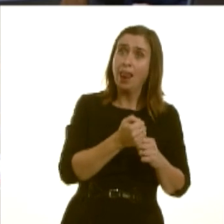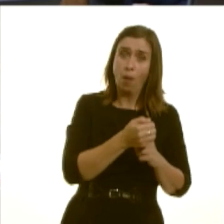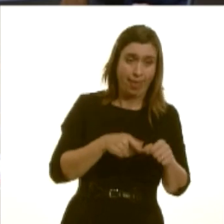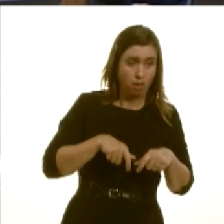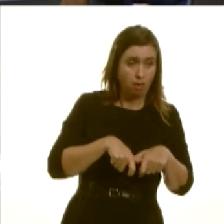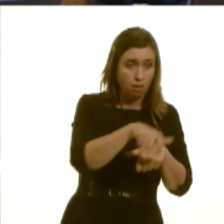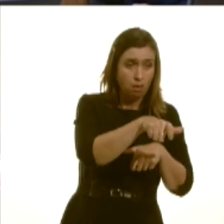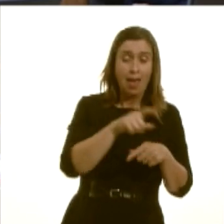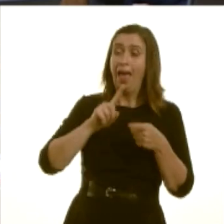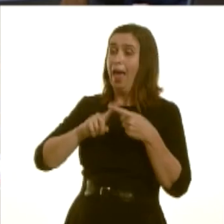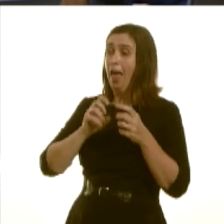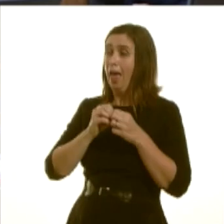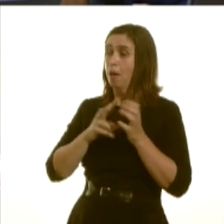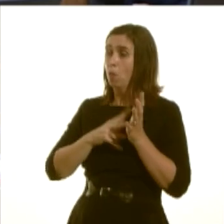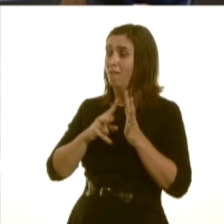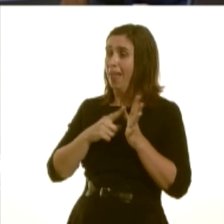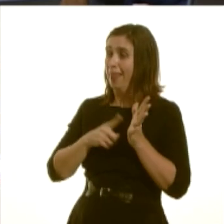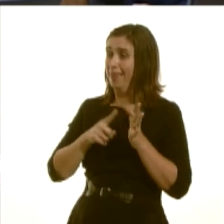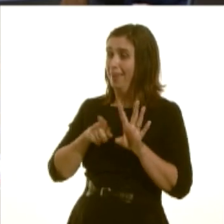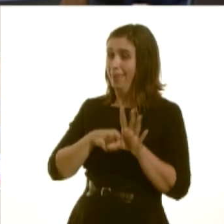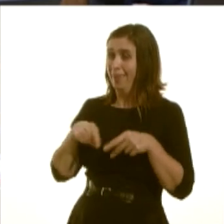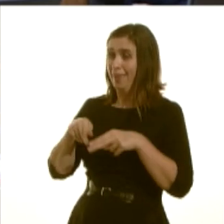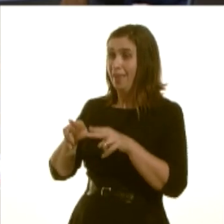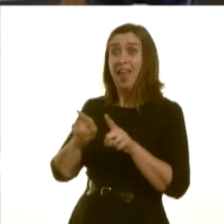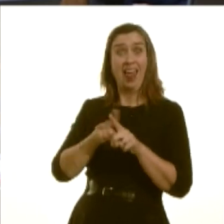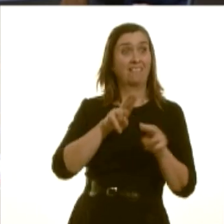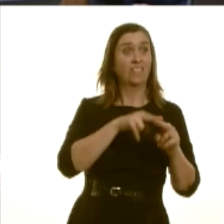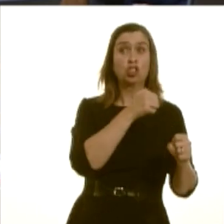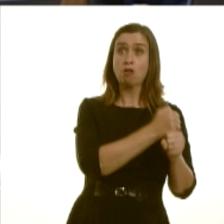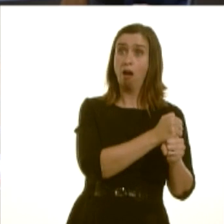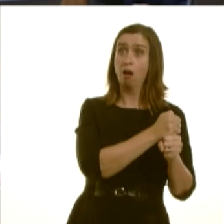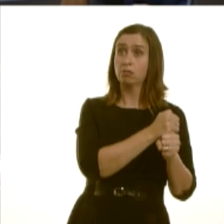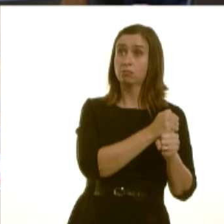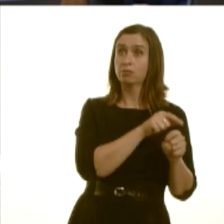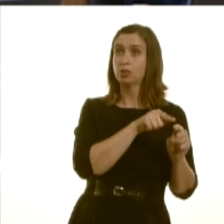the Ebbw valley line, and at the additional services to Fishguard and Goodwick station,